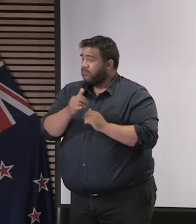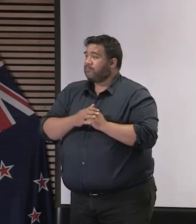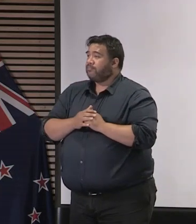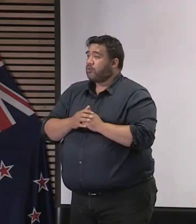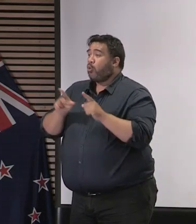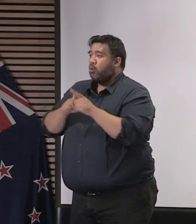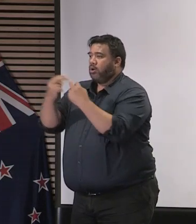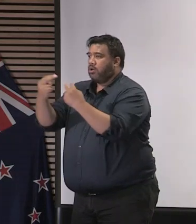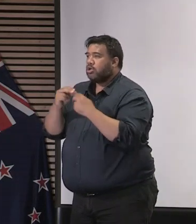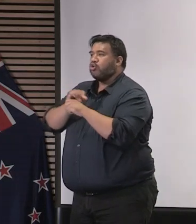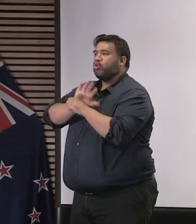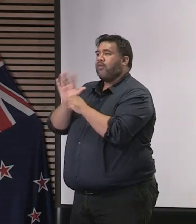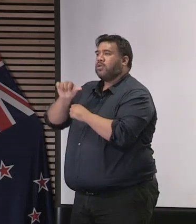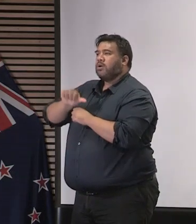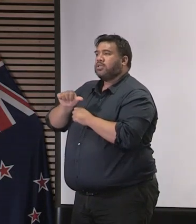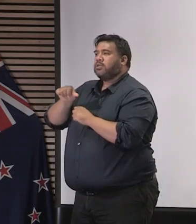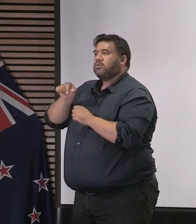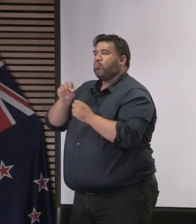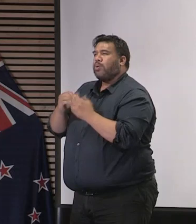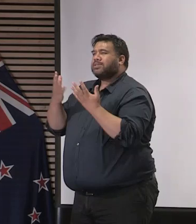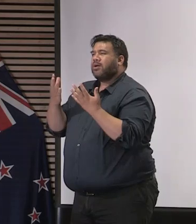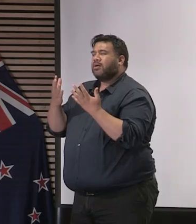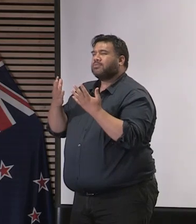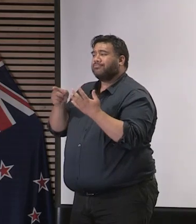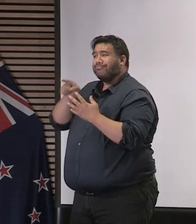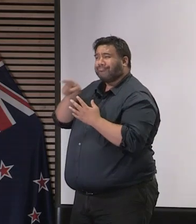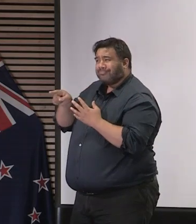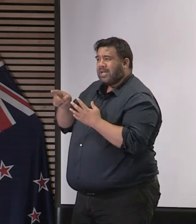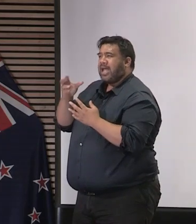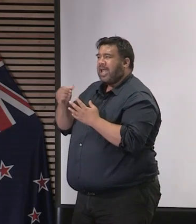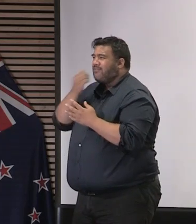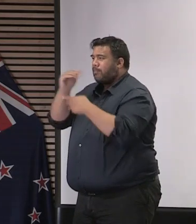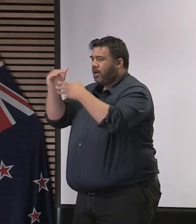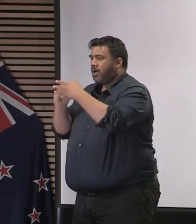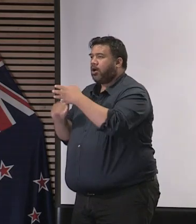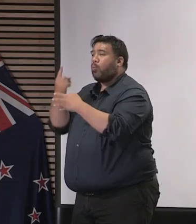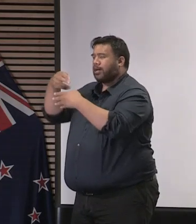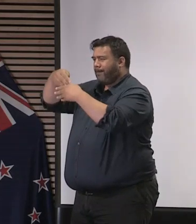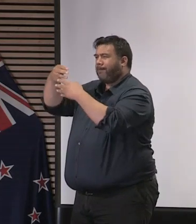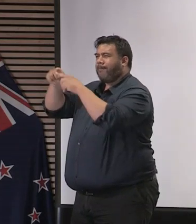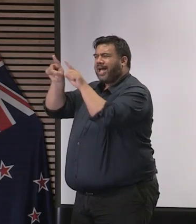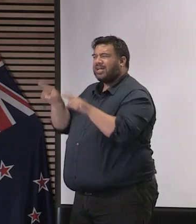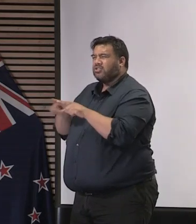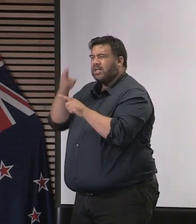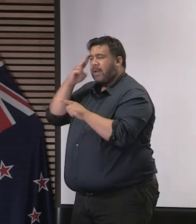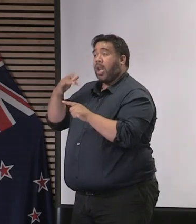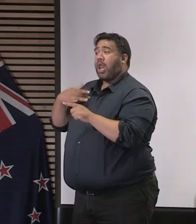country have dedicated helplines you can call and